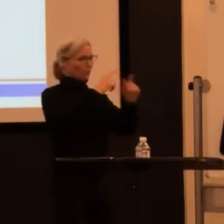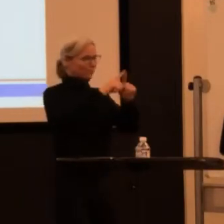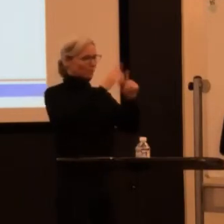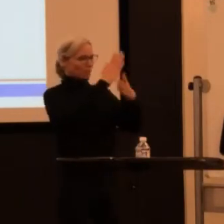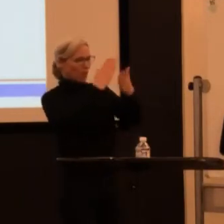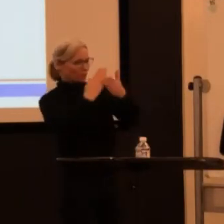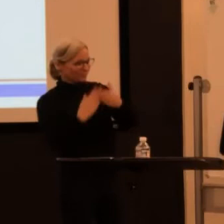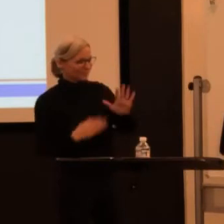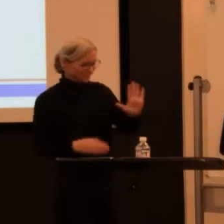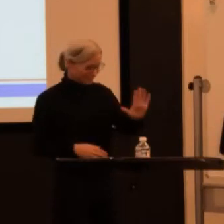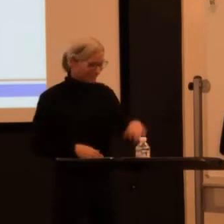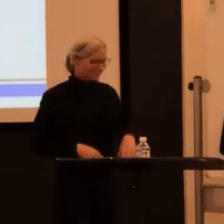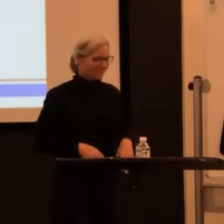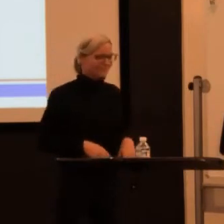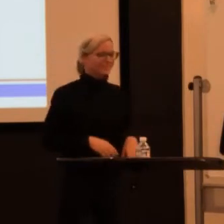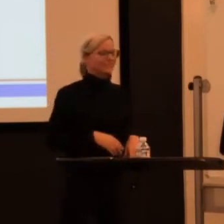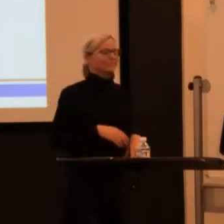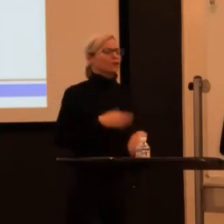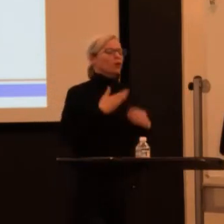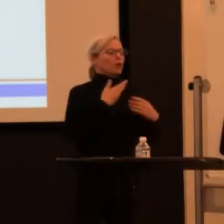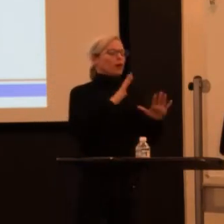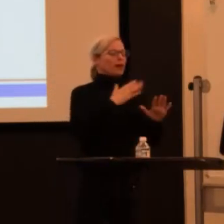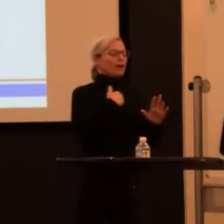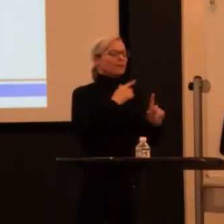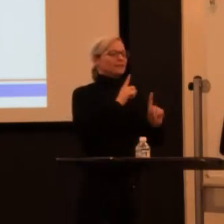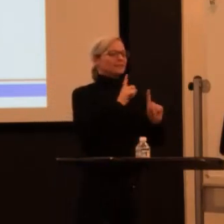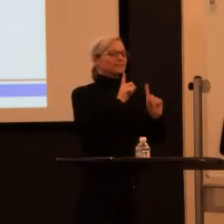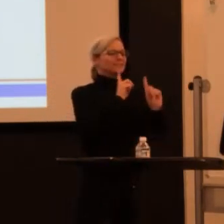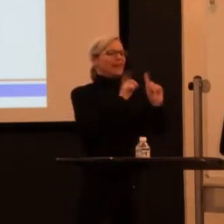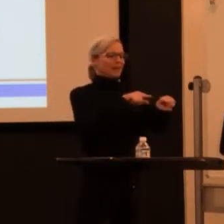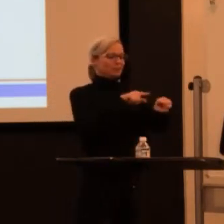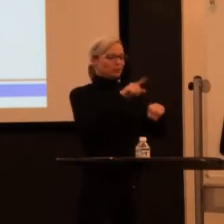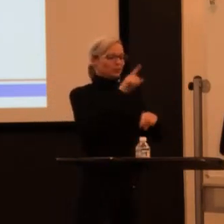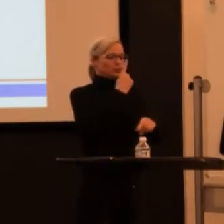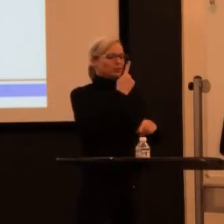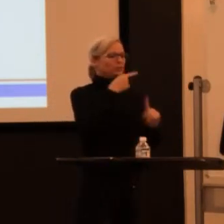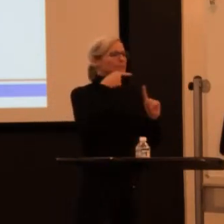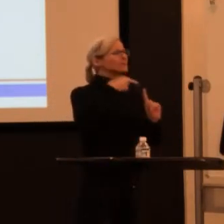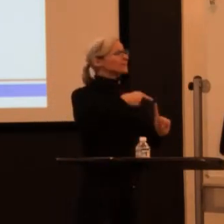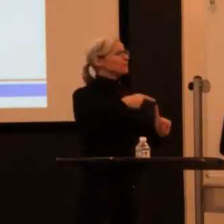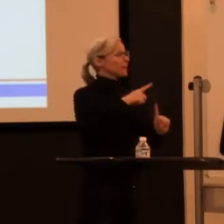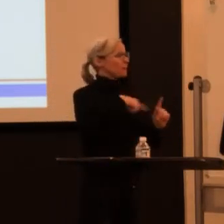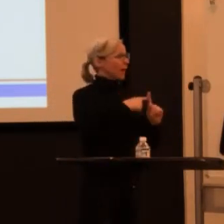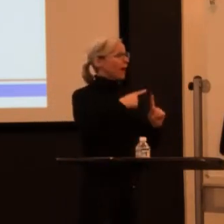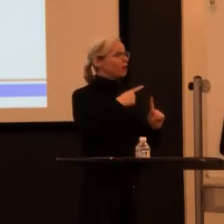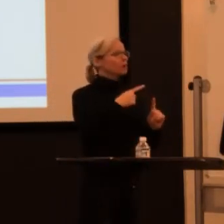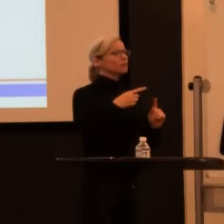So, let me answer the specific question about what you can do after the fact first,